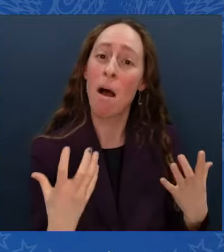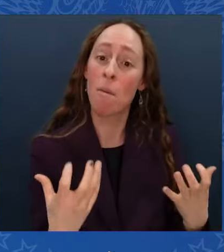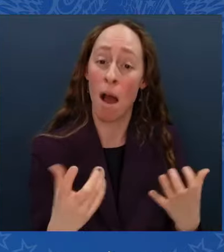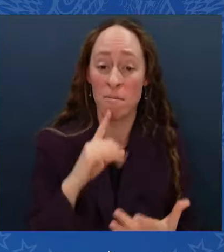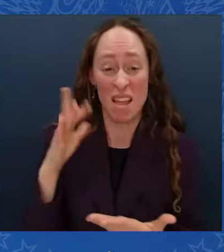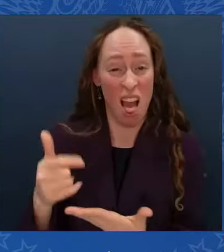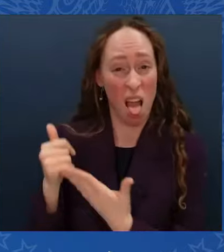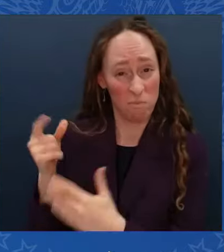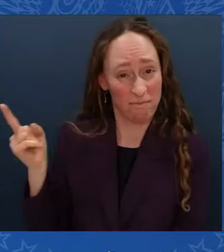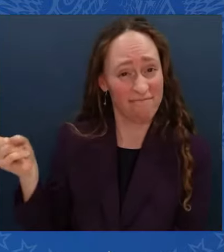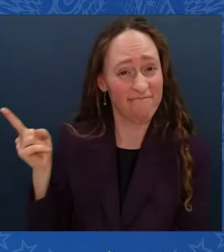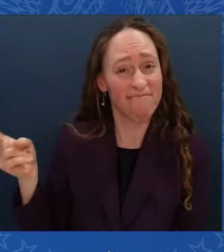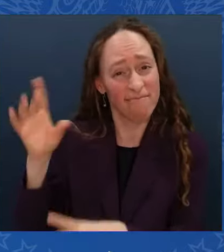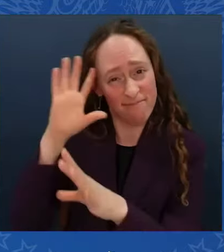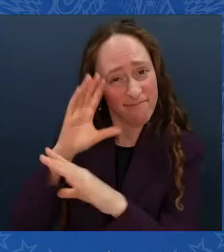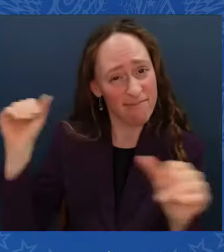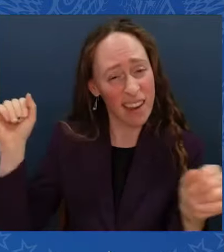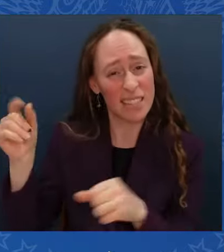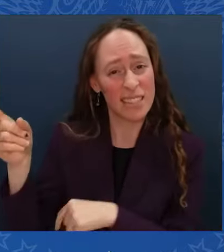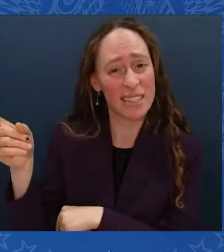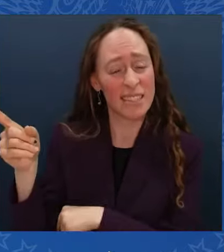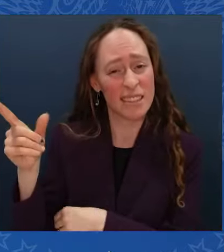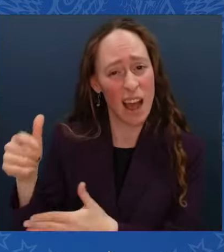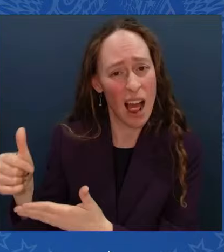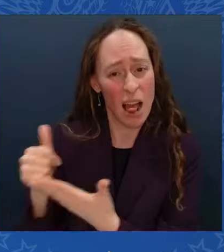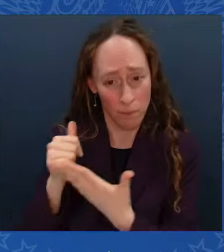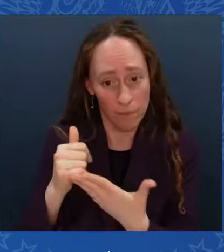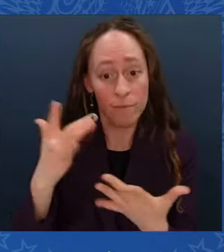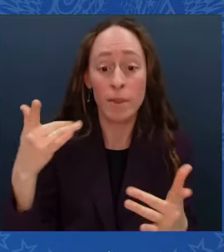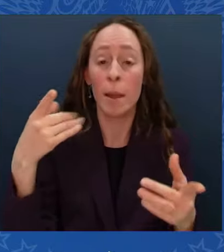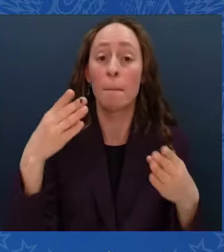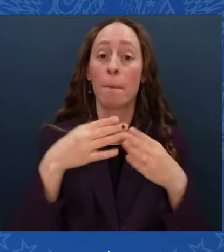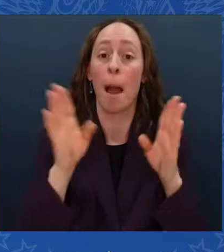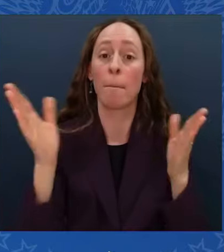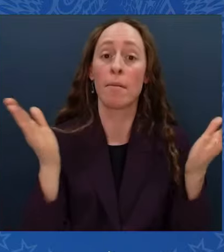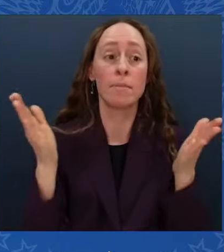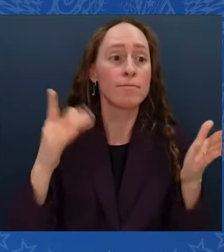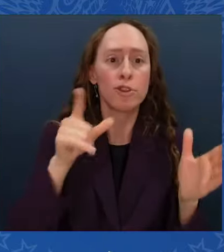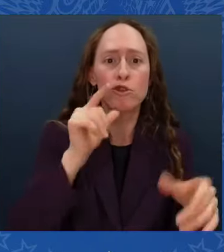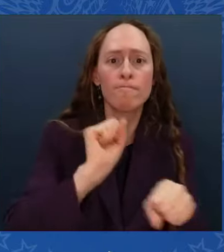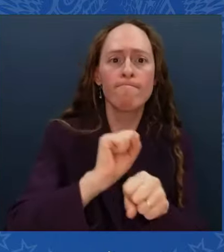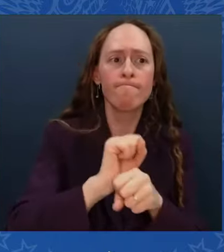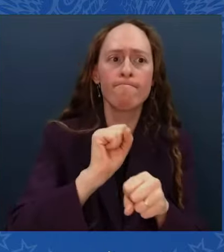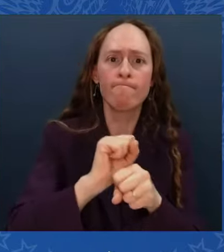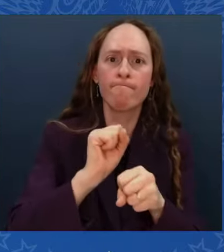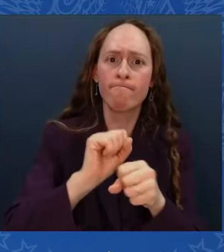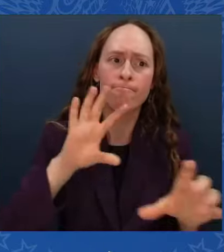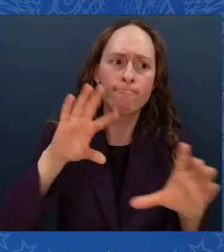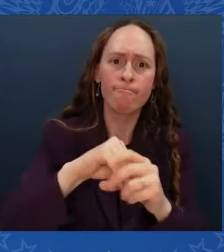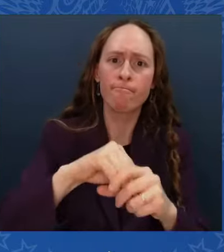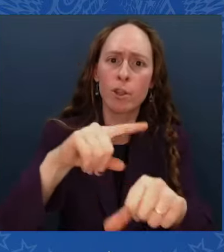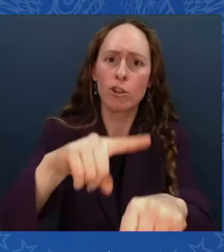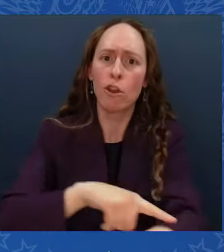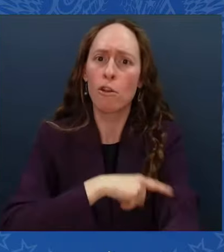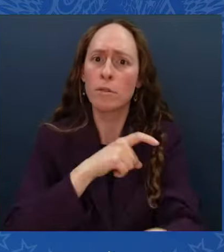public servants just like me. I can invest in my retirement, secure a brighter future for my daughter.